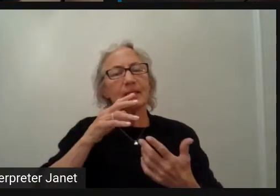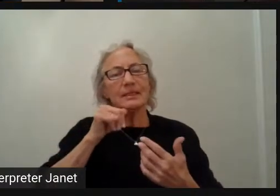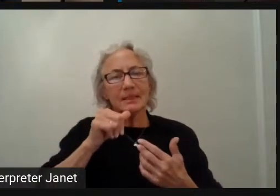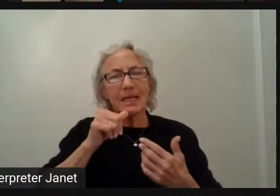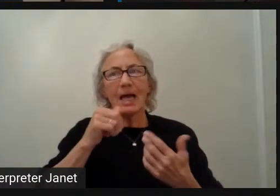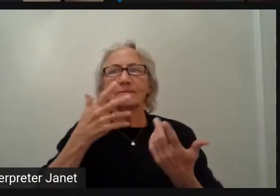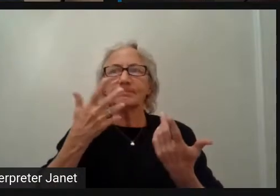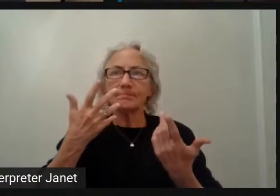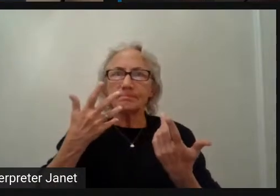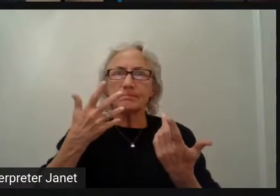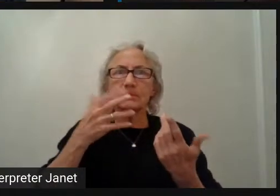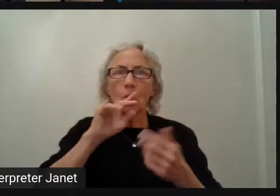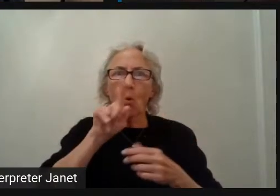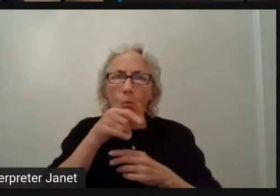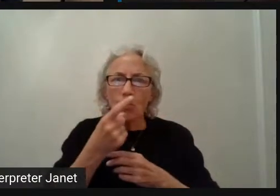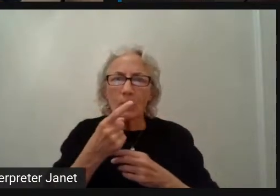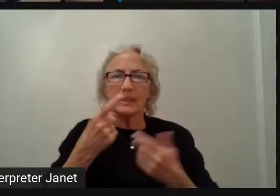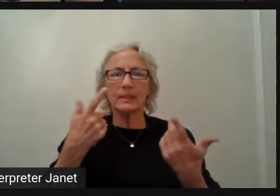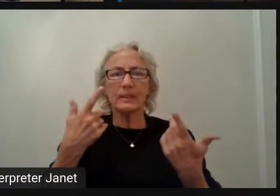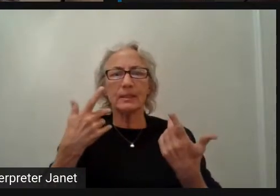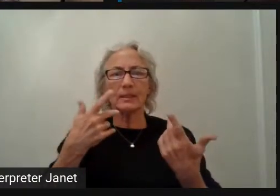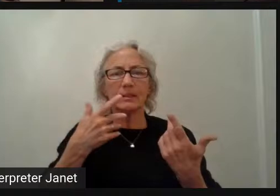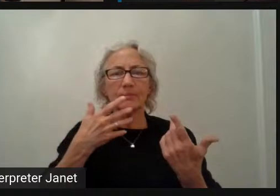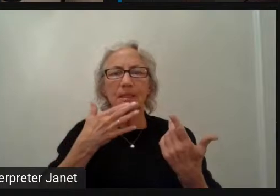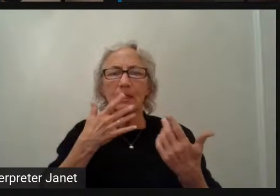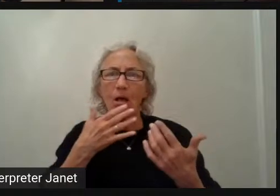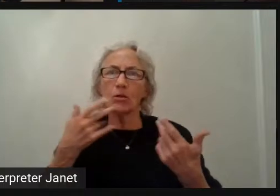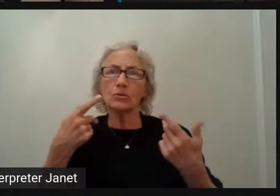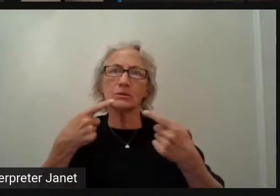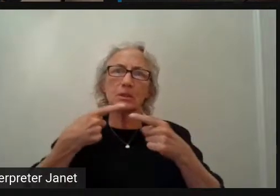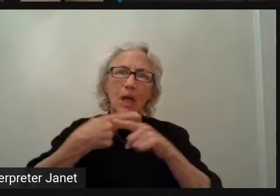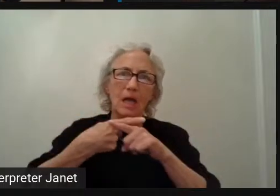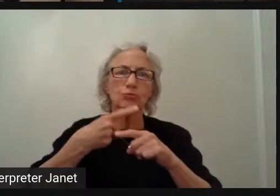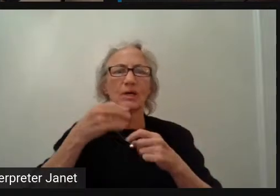their vision and is not only about the contrast. Not only about the colors.